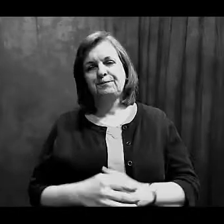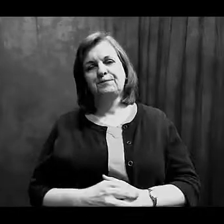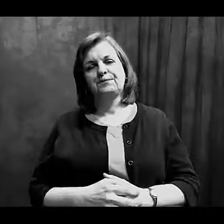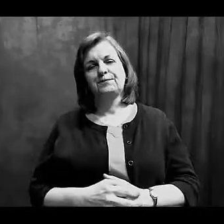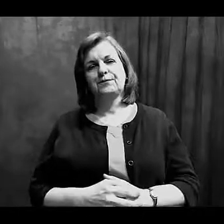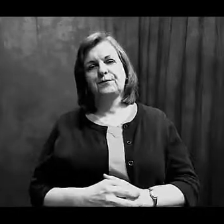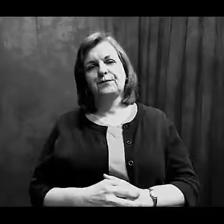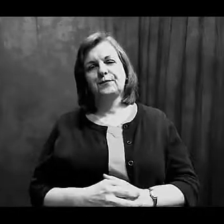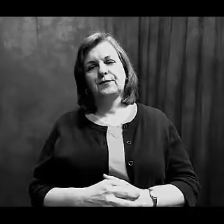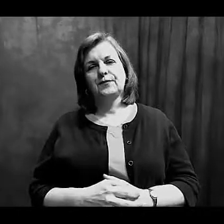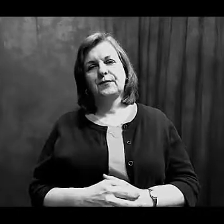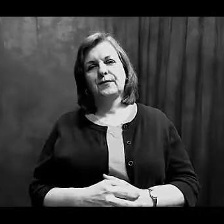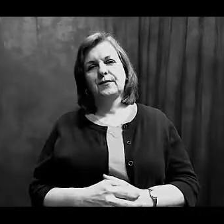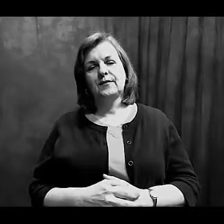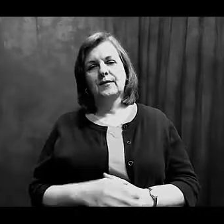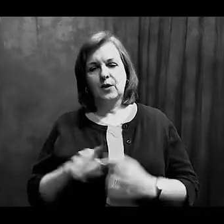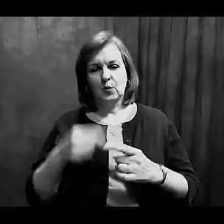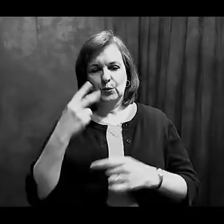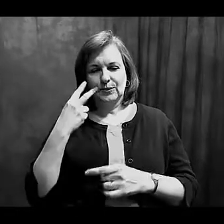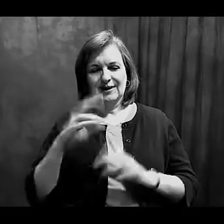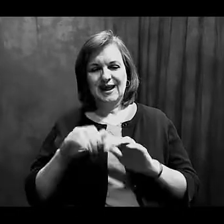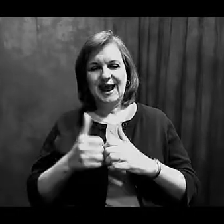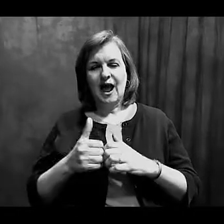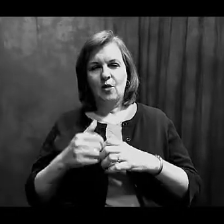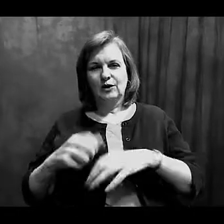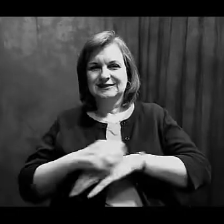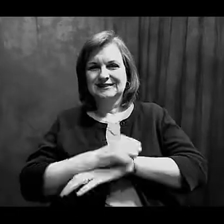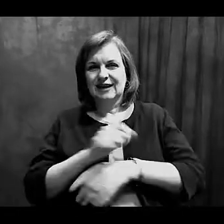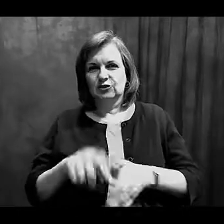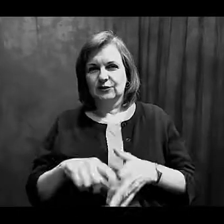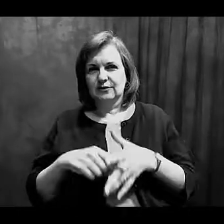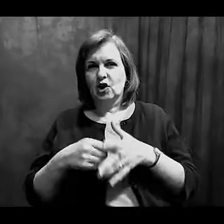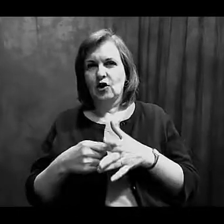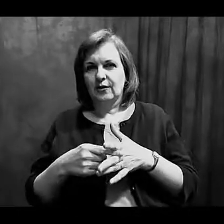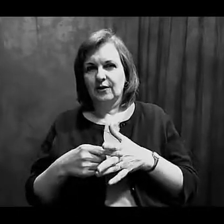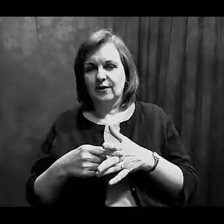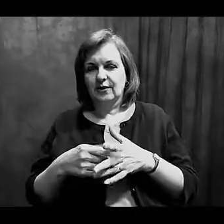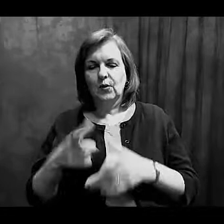when we look at the induction of cancers